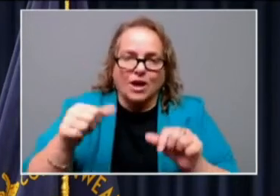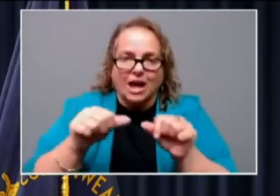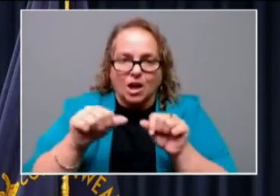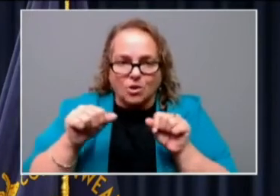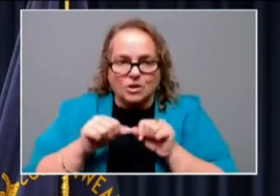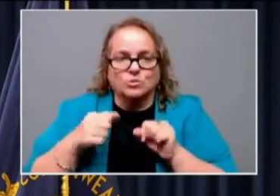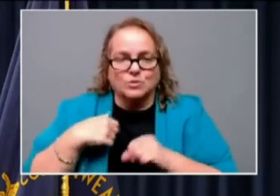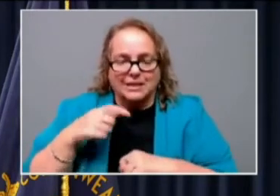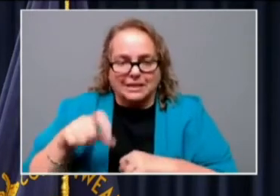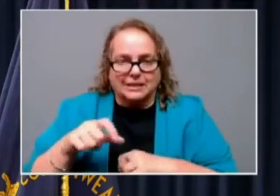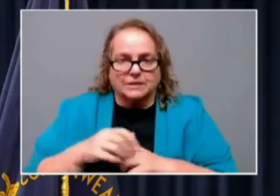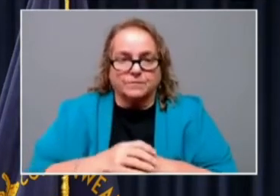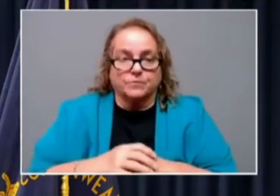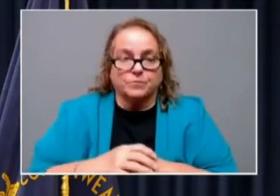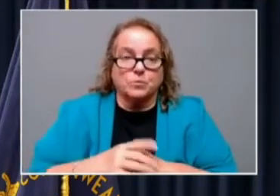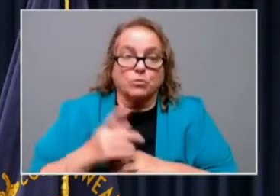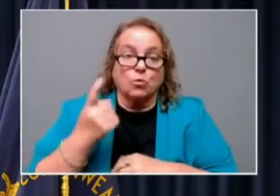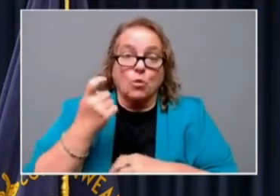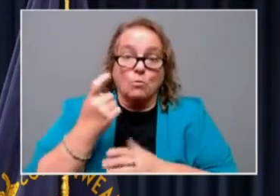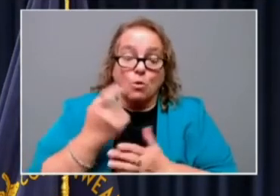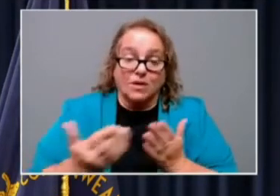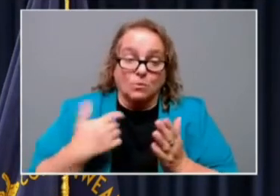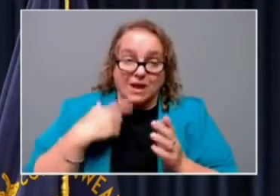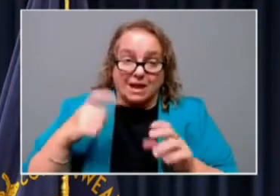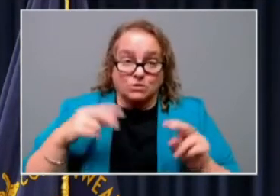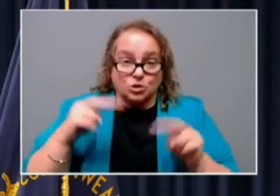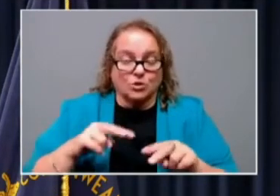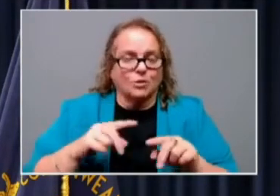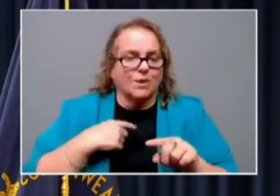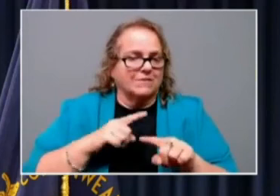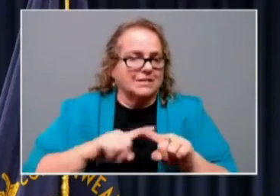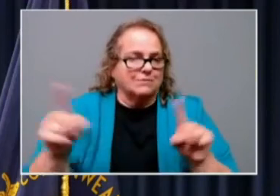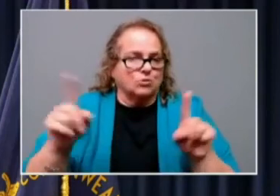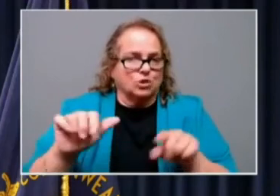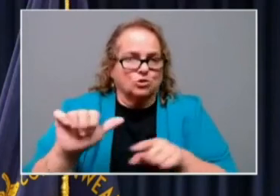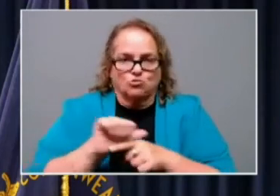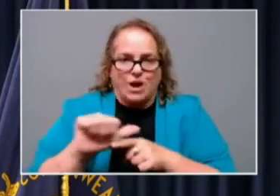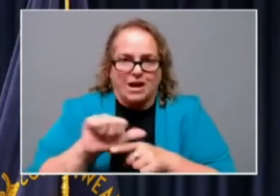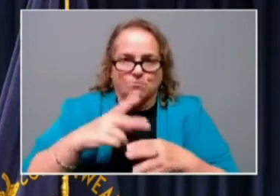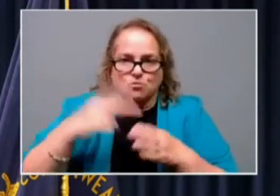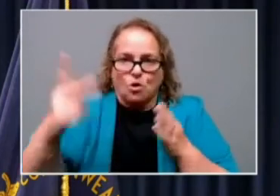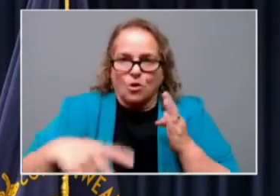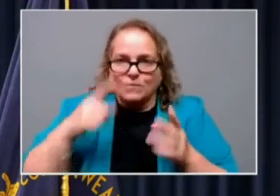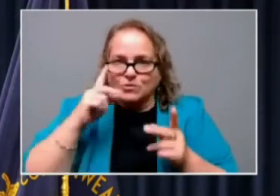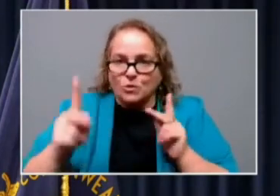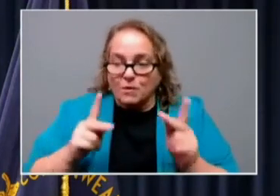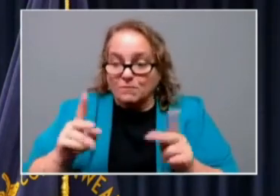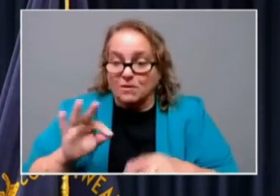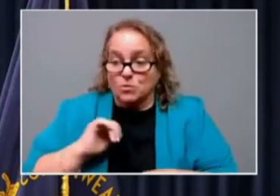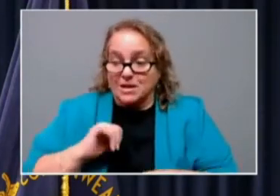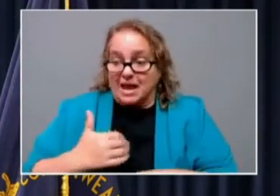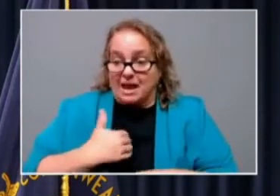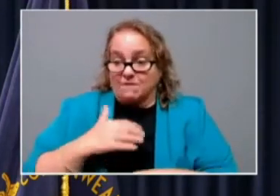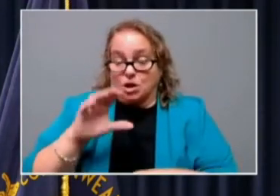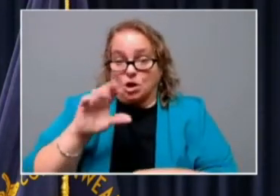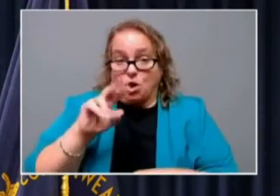piece that we have to look at is we have different training programs for folks. And if we have covid disrupting those training programs, I mean it